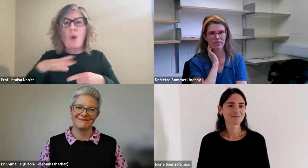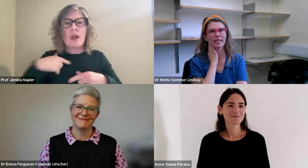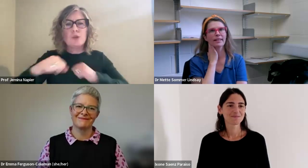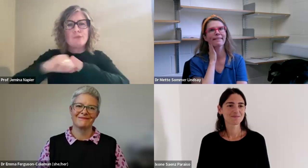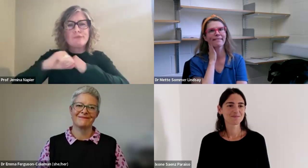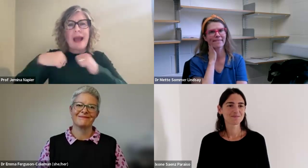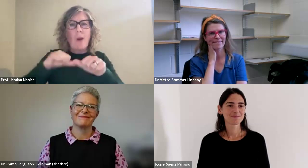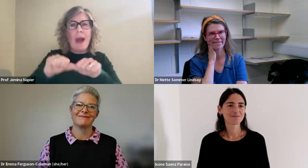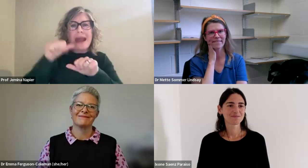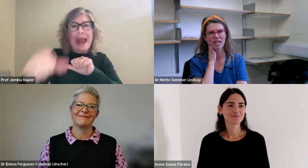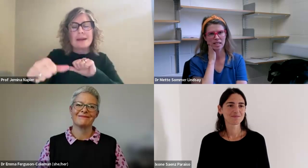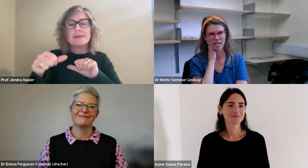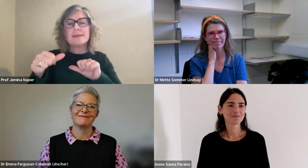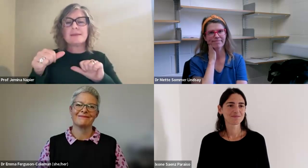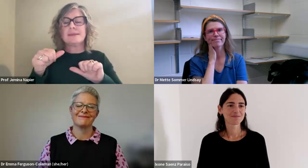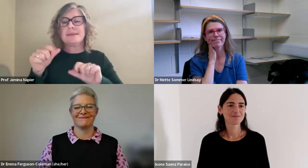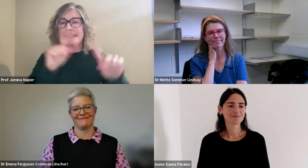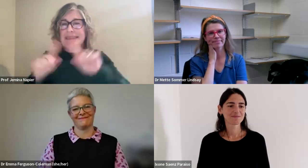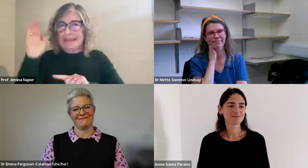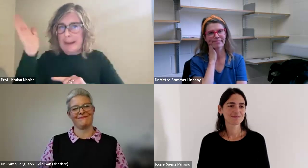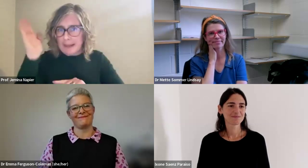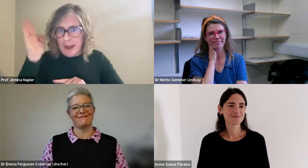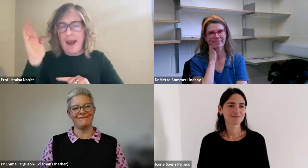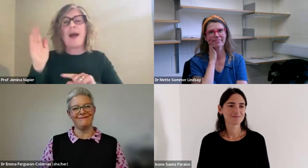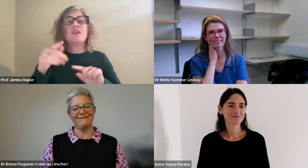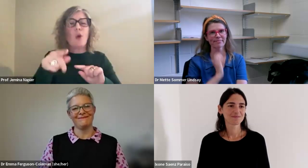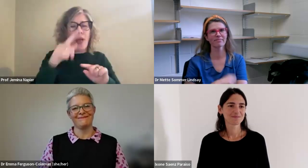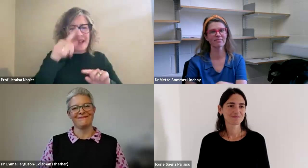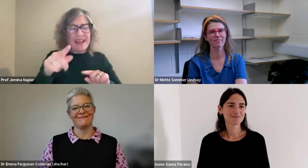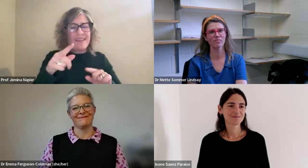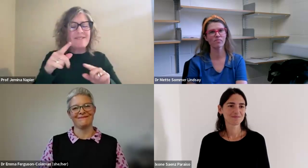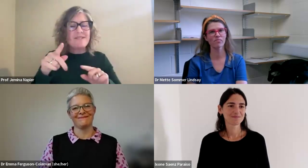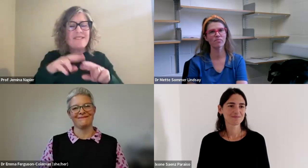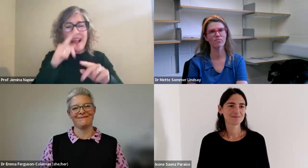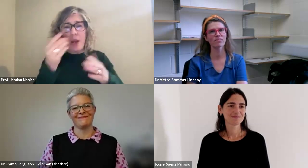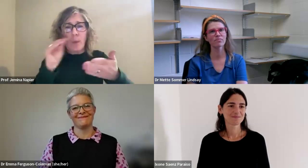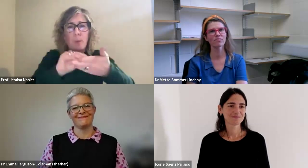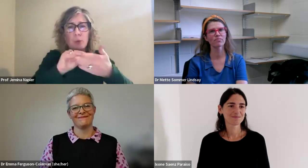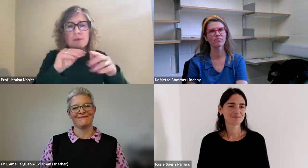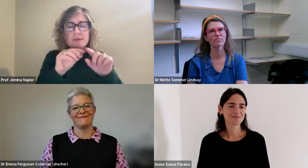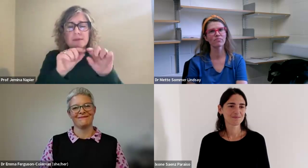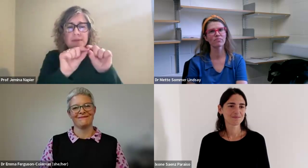who's been helping us here, she wants to promote the next seminar, so I think Fenella you have one